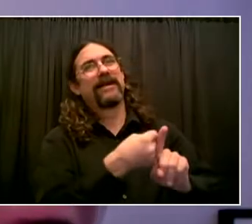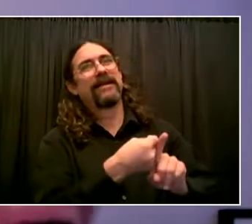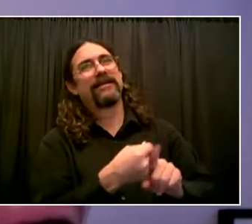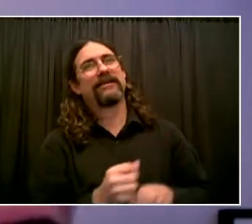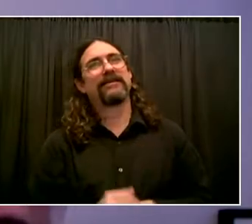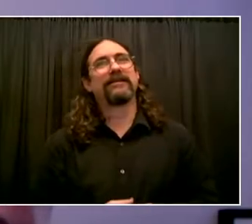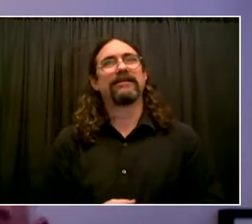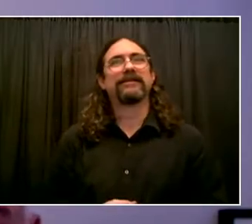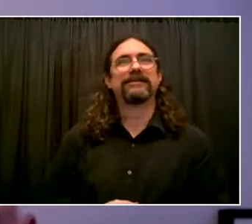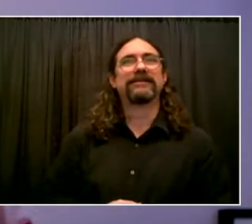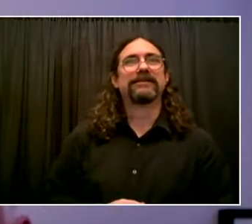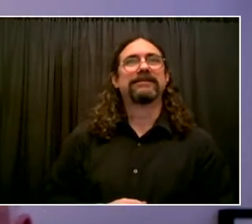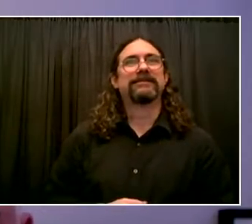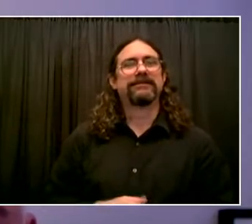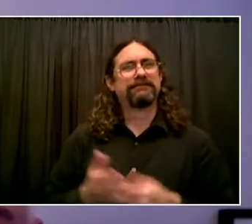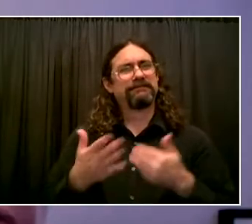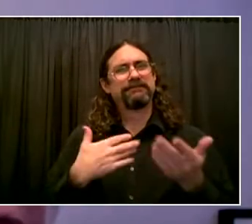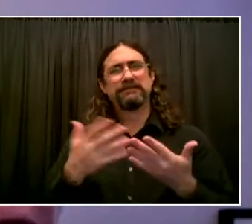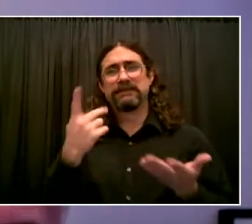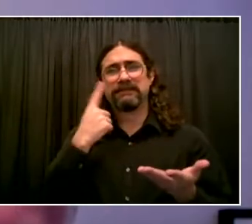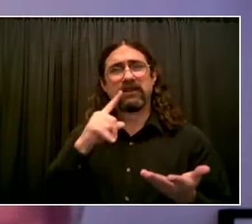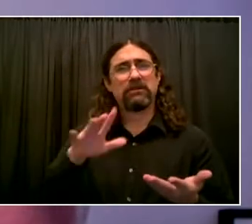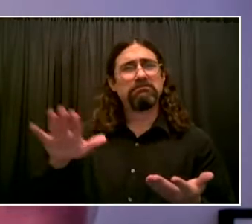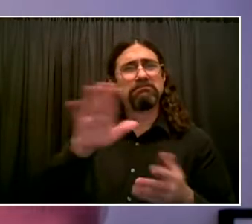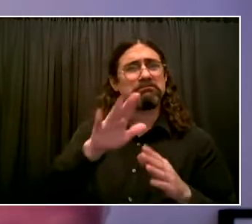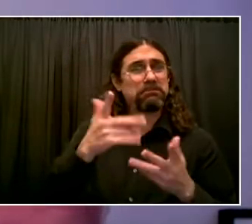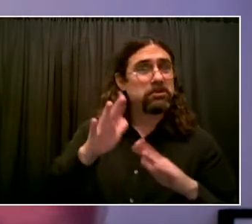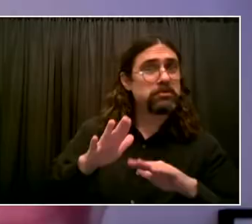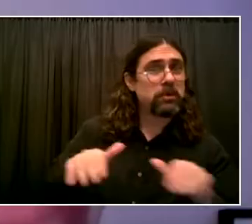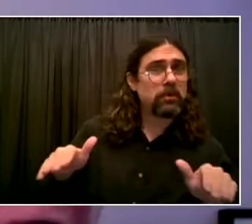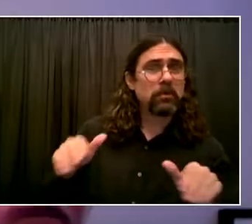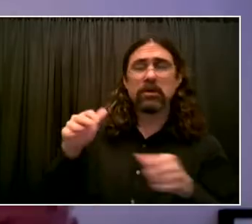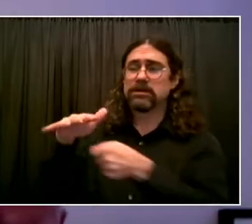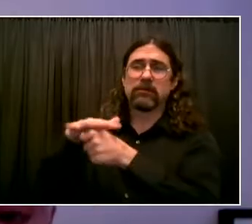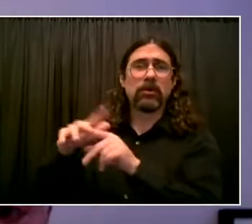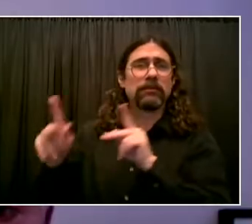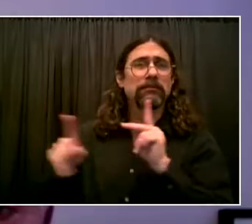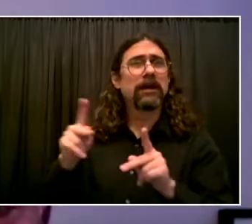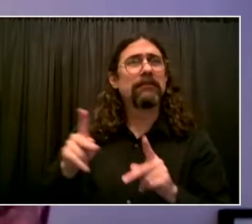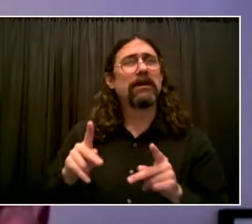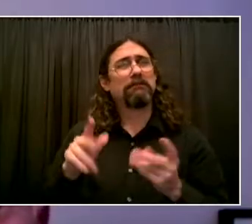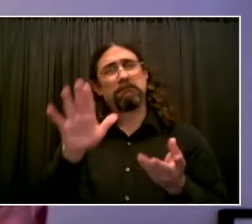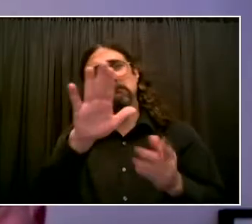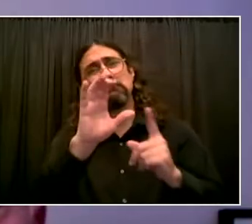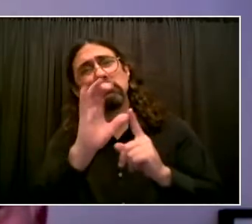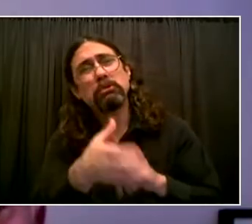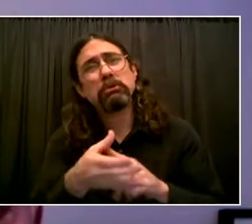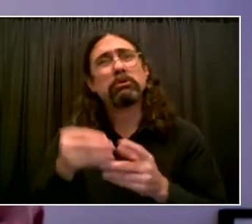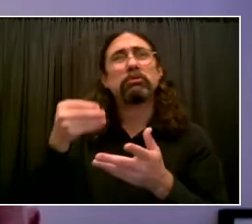CHILDREN'S CHILDREN GET VACCINATED. AND THAT THESE NEIGHBORHOODS AND THAT THESE PEOPLE, NO